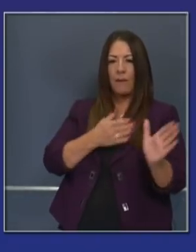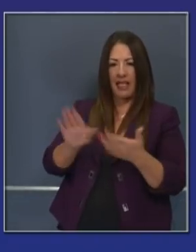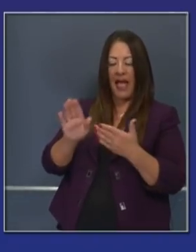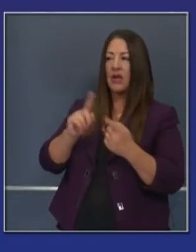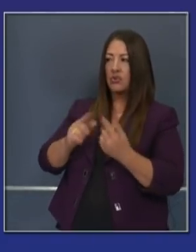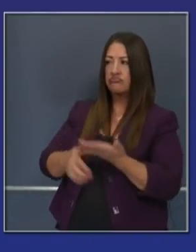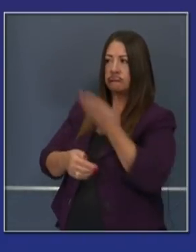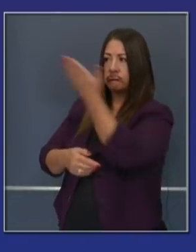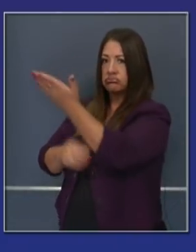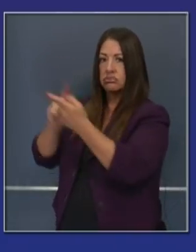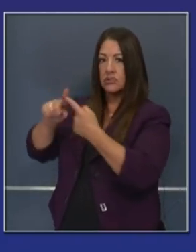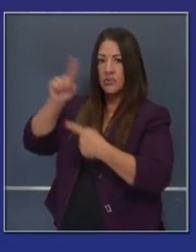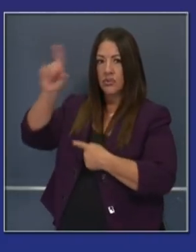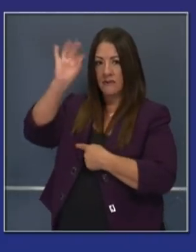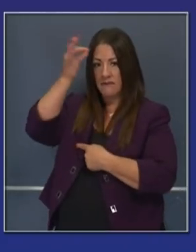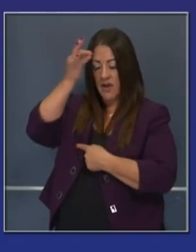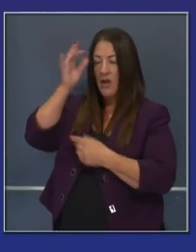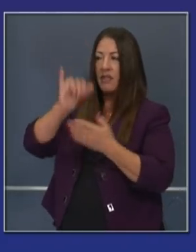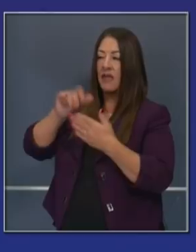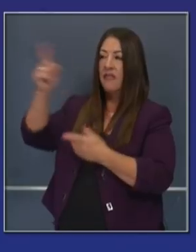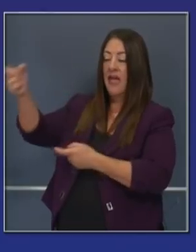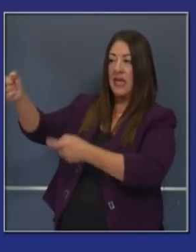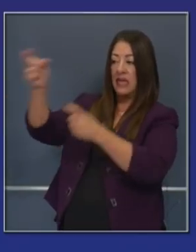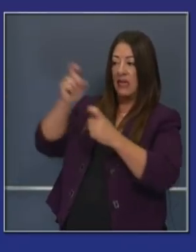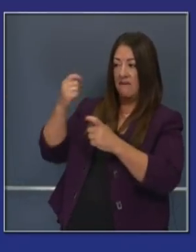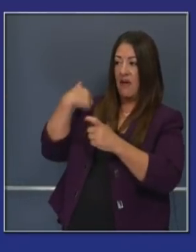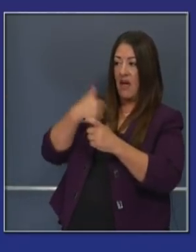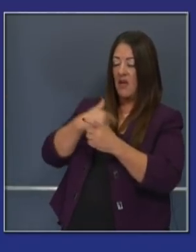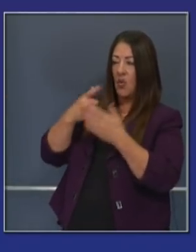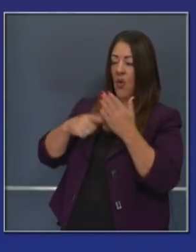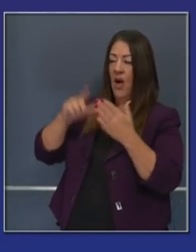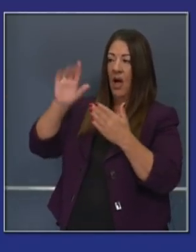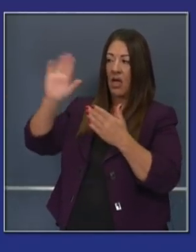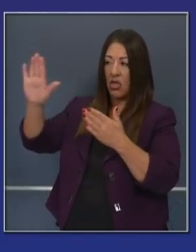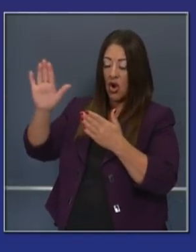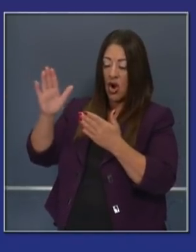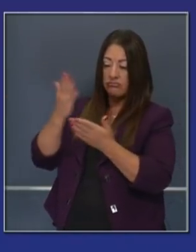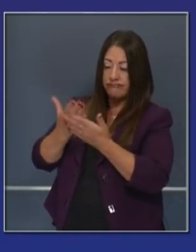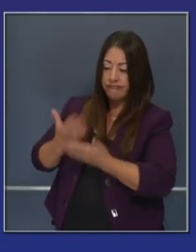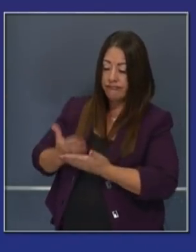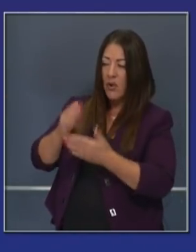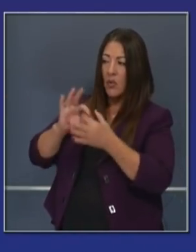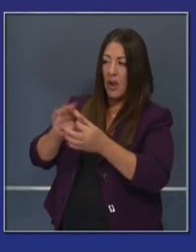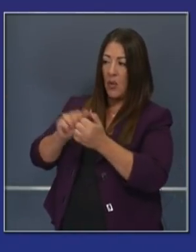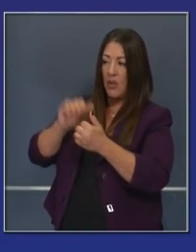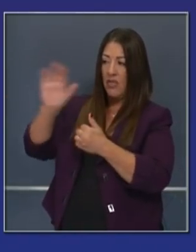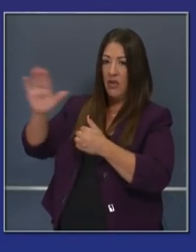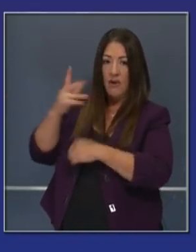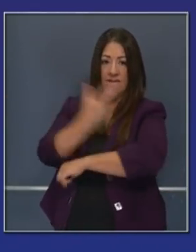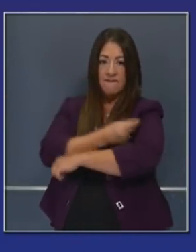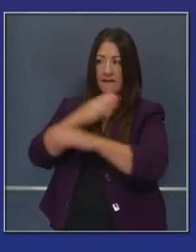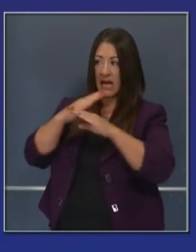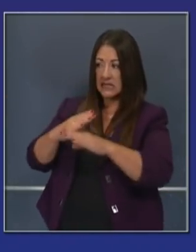NOT IN ANY WAY TO DELAY VACCINE DISTRIBUTION BUT TO REINFORCE AND SUPPORT WHAT WE HOPE THE FEDERAL GOVERNMENT WILL SHARE